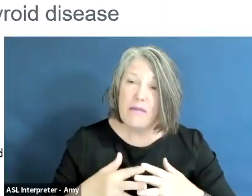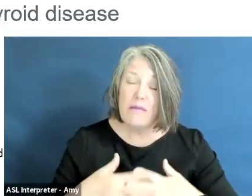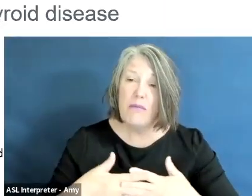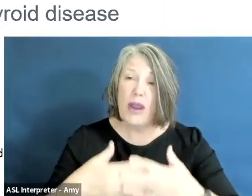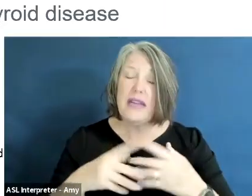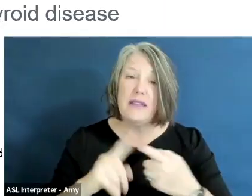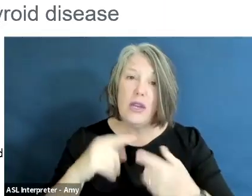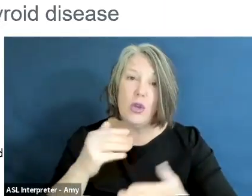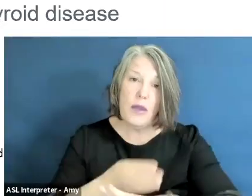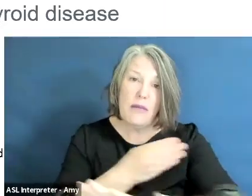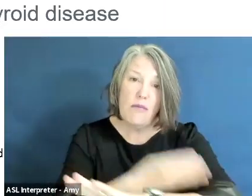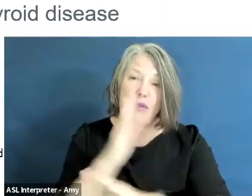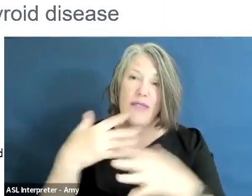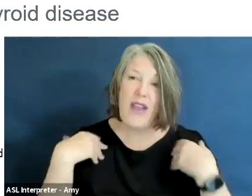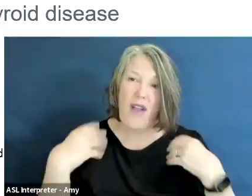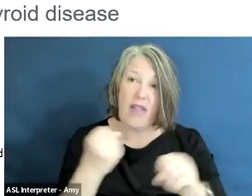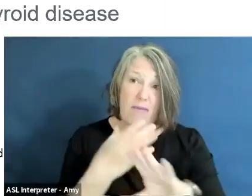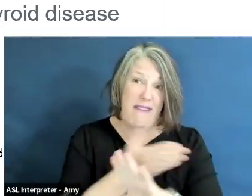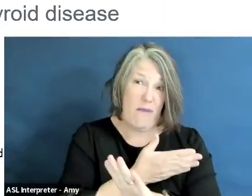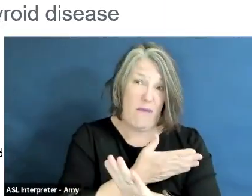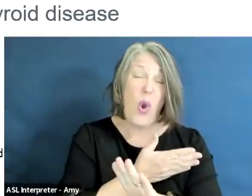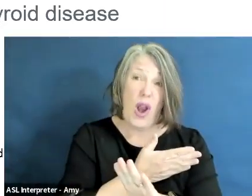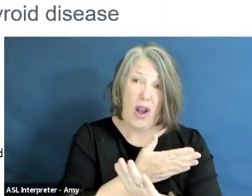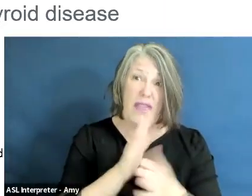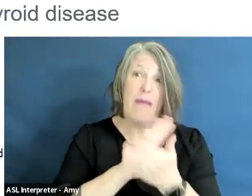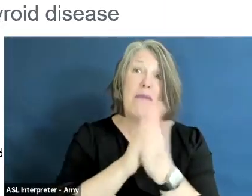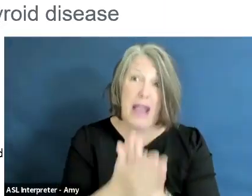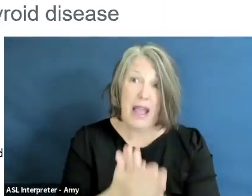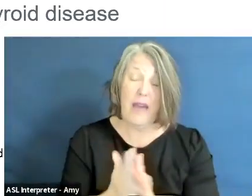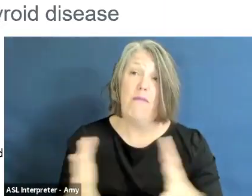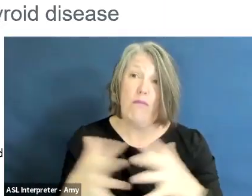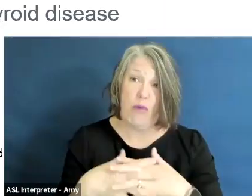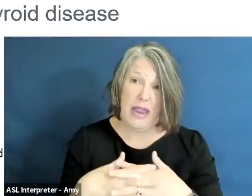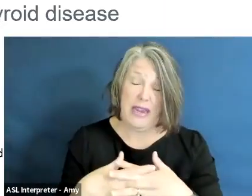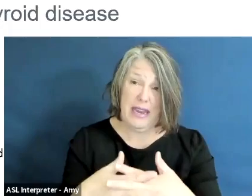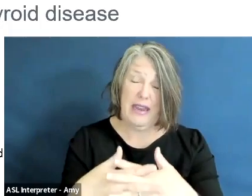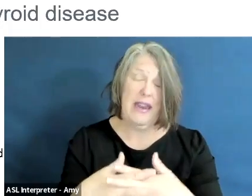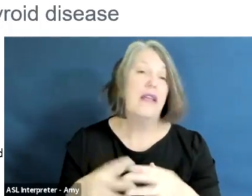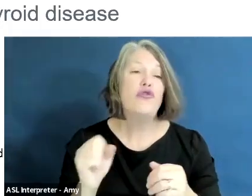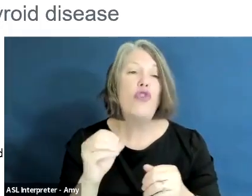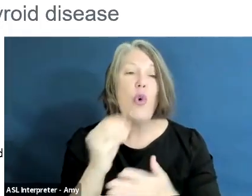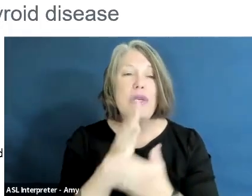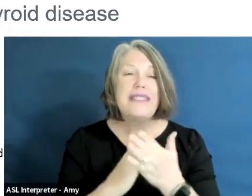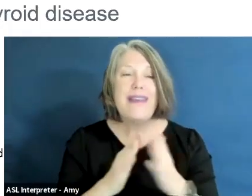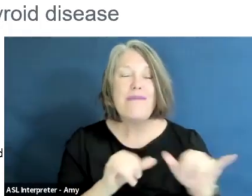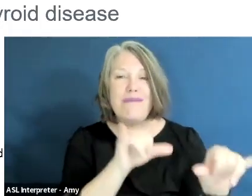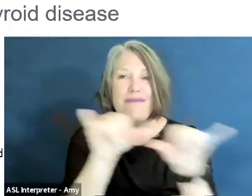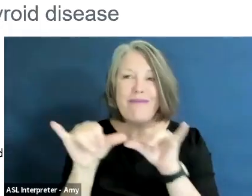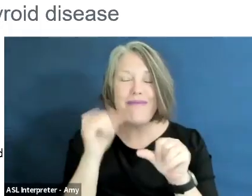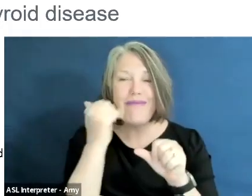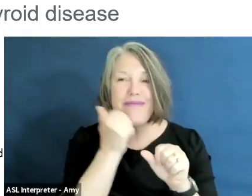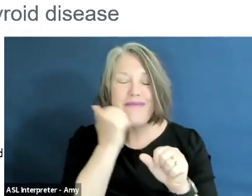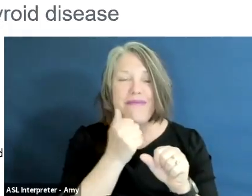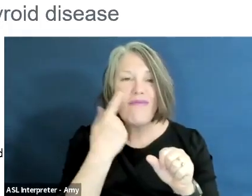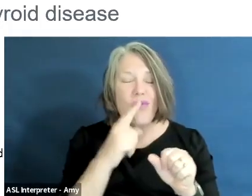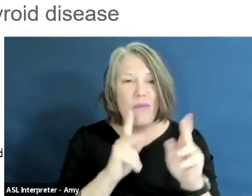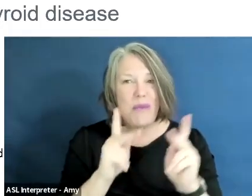their health before they conceive and become pregnant. So some common interventions for all individuals considering pregnancy in